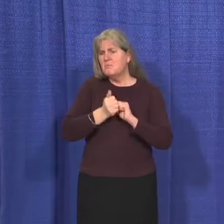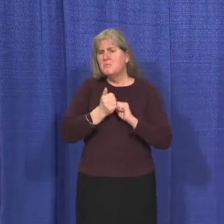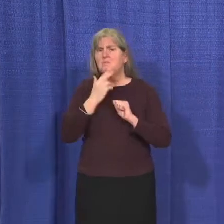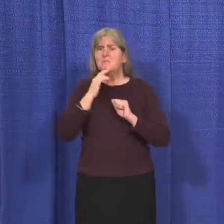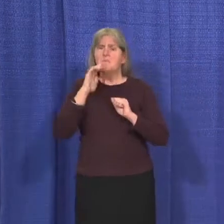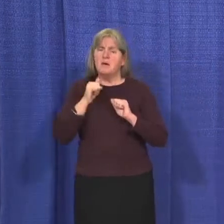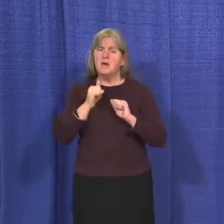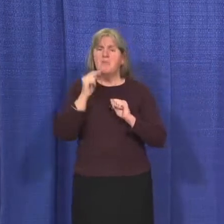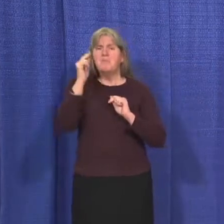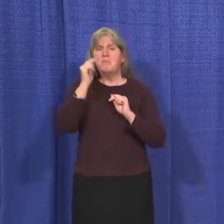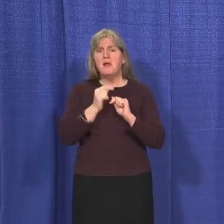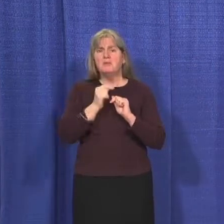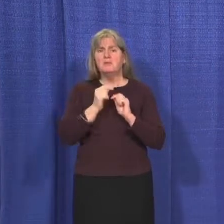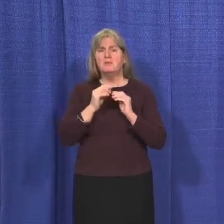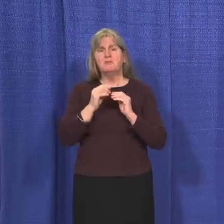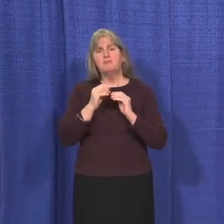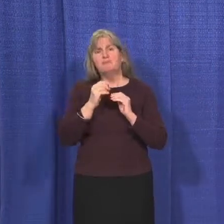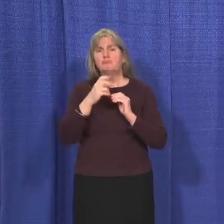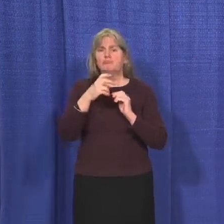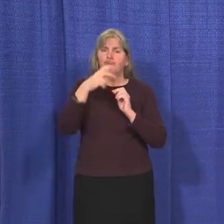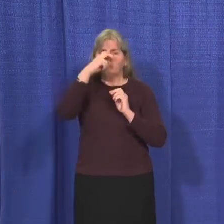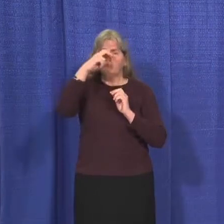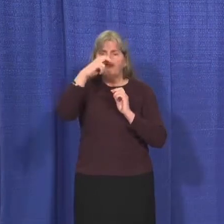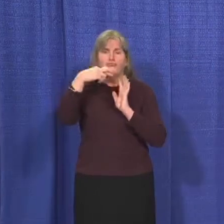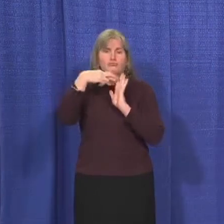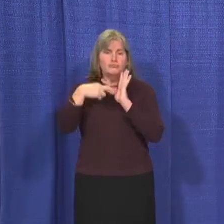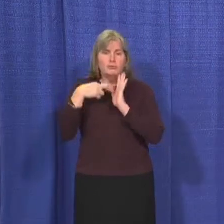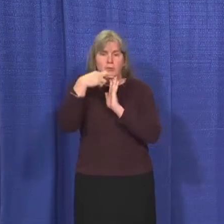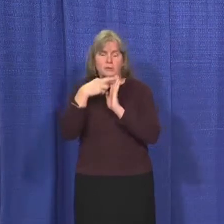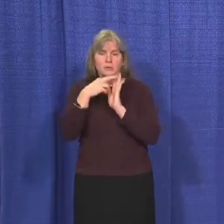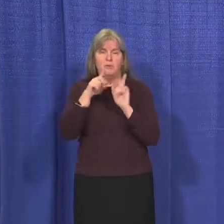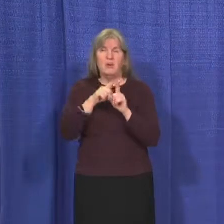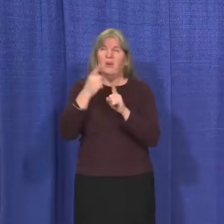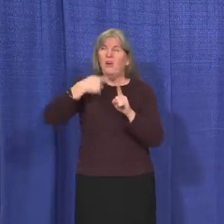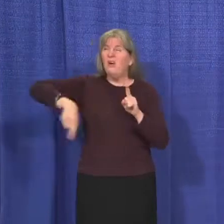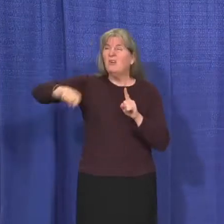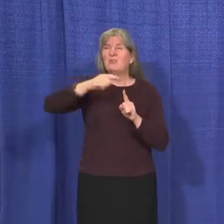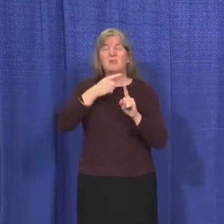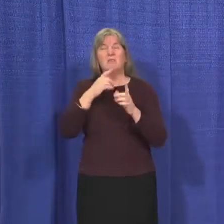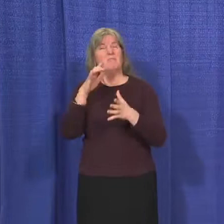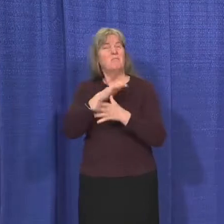these past few months, but most importantly I am grateful for our community that has stuck